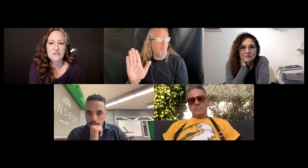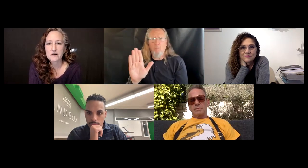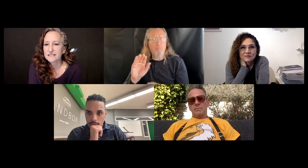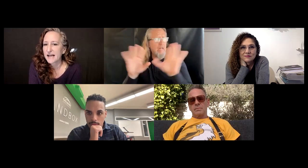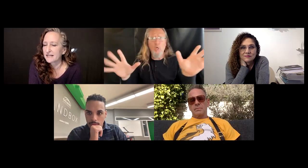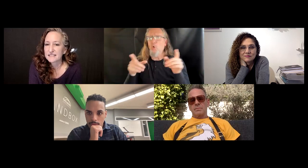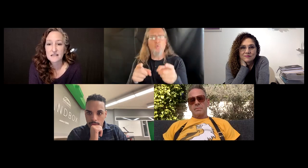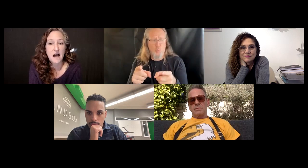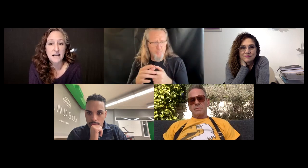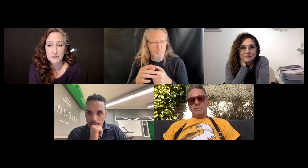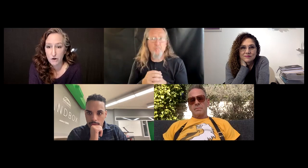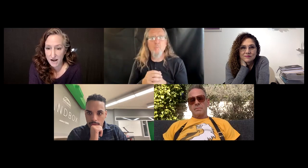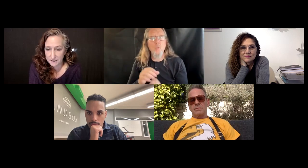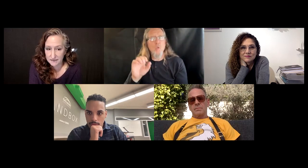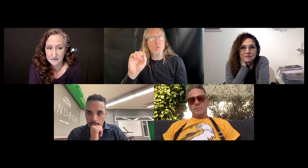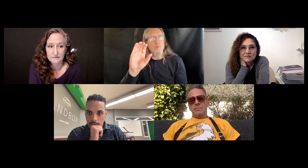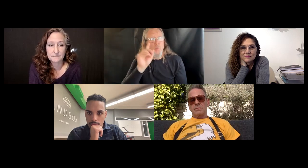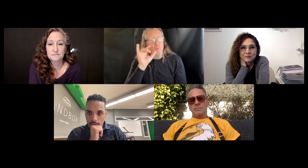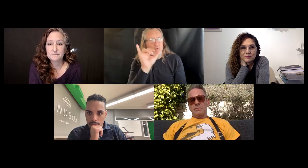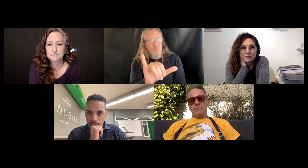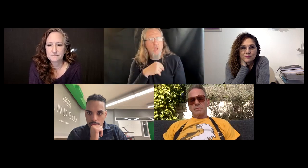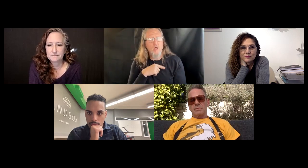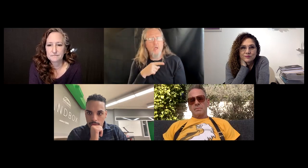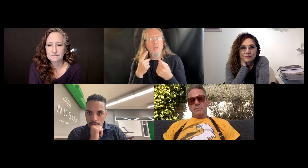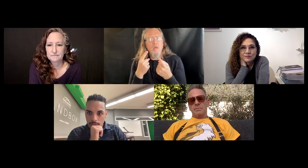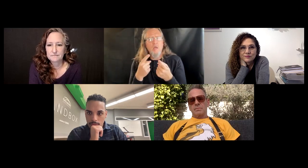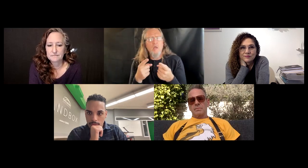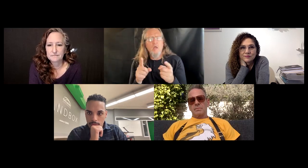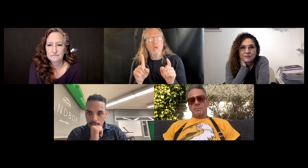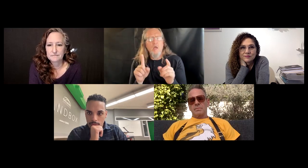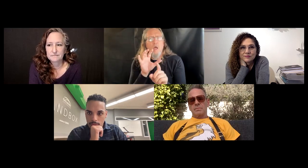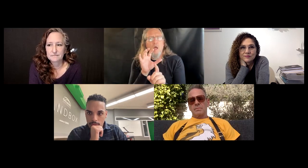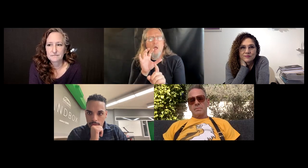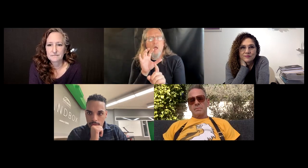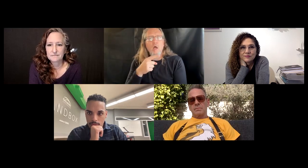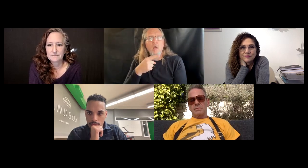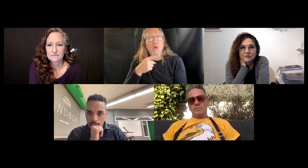So it is not abstract